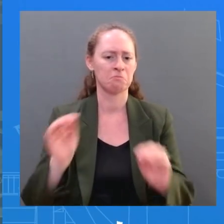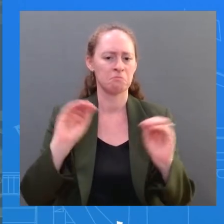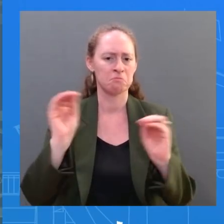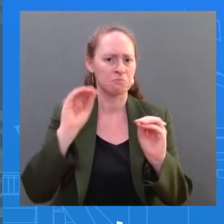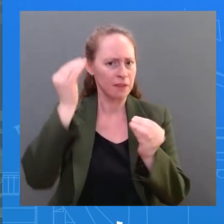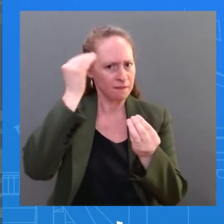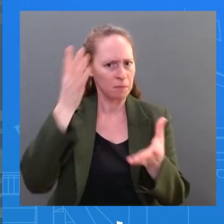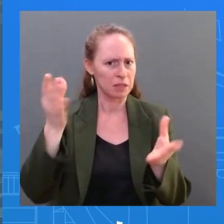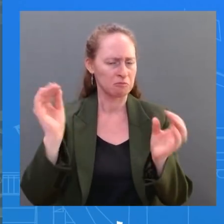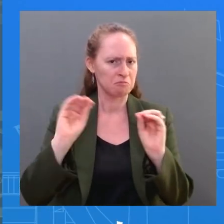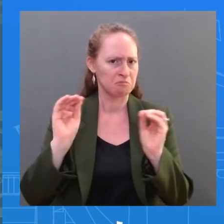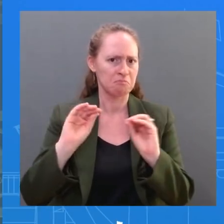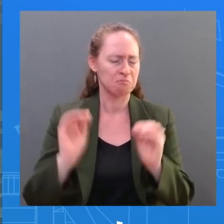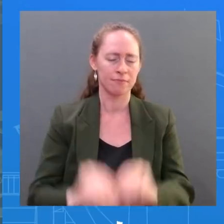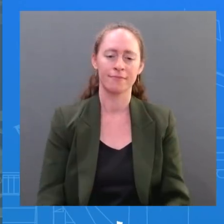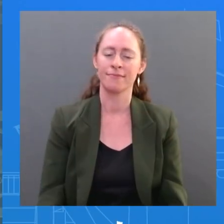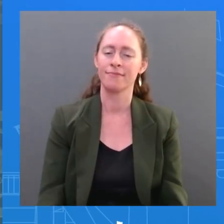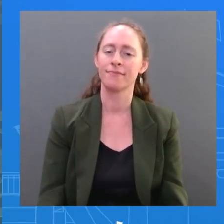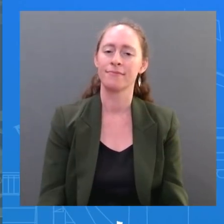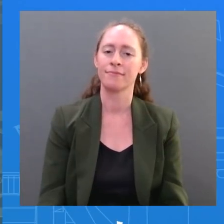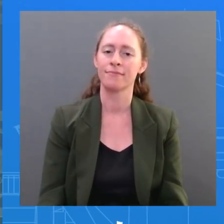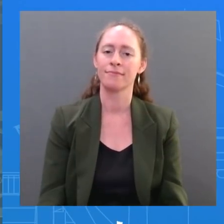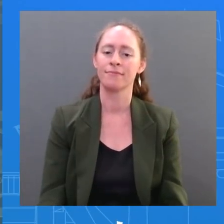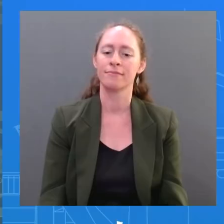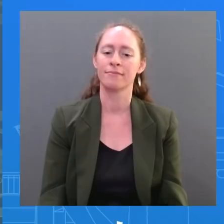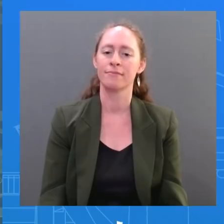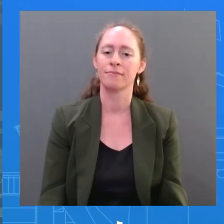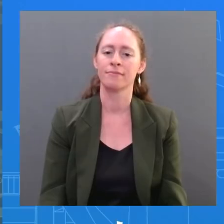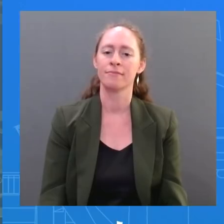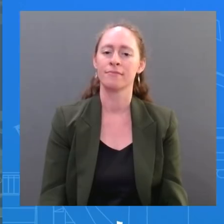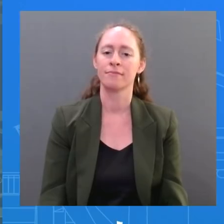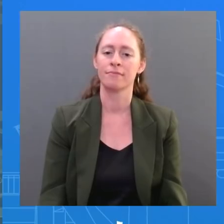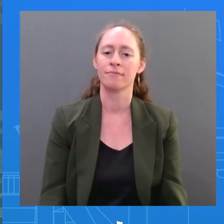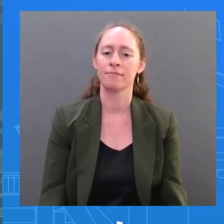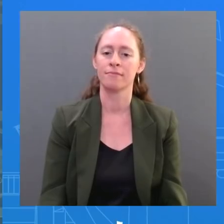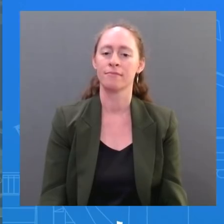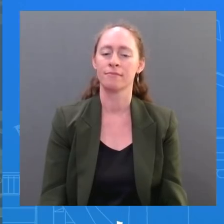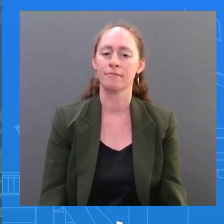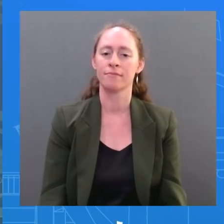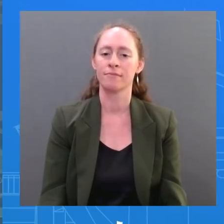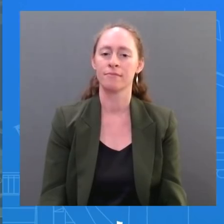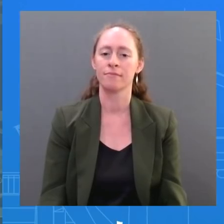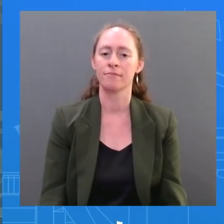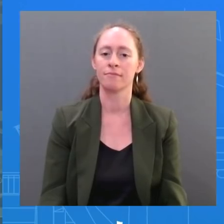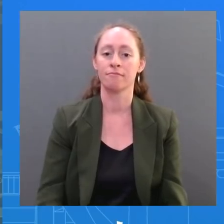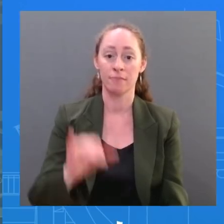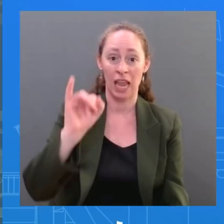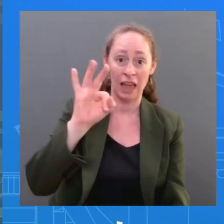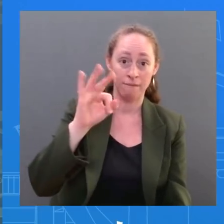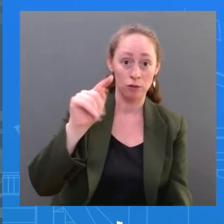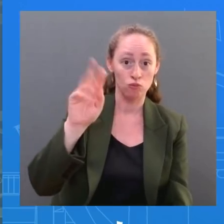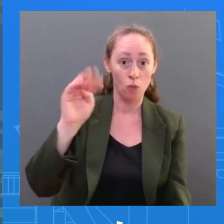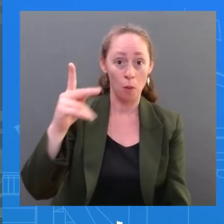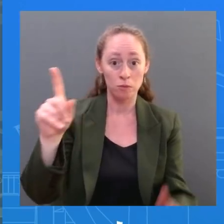But I would refer you to President Trump on his own plans. I can't speak to that from here. Go ahead. The Press: Thank you, Karine.